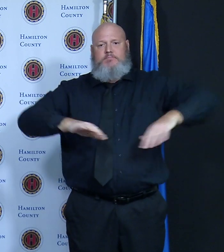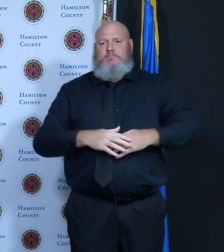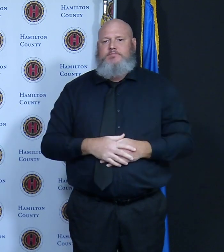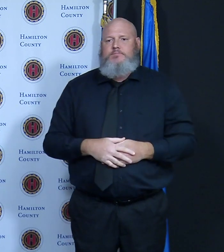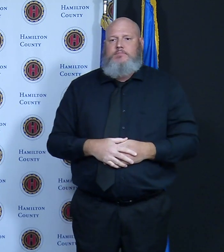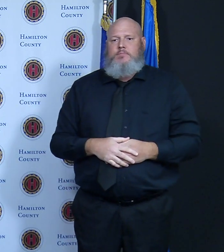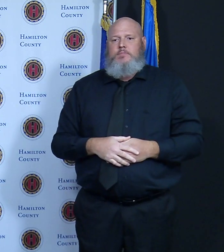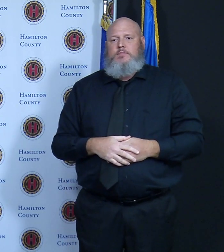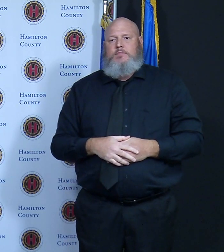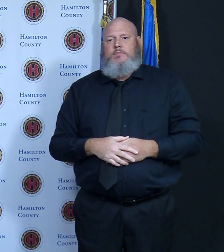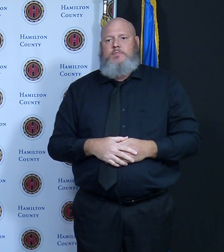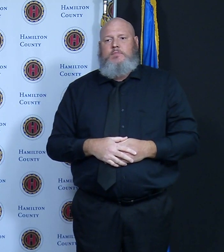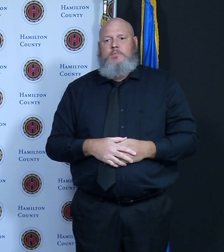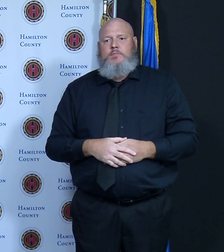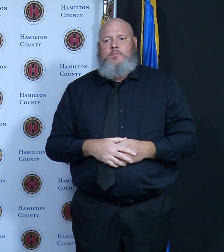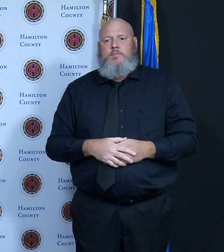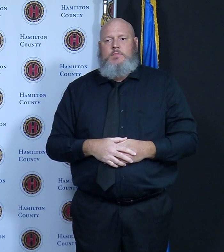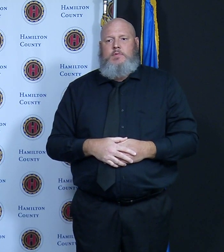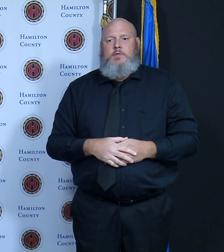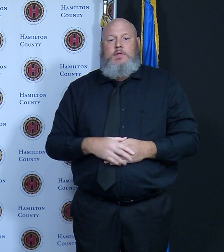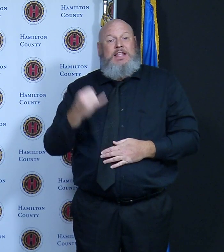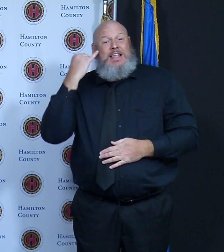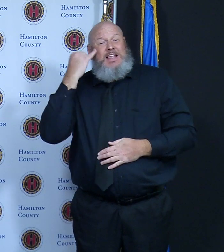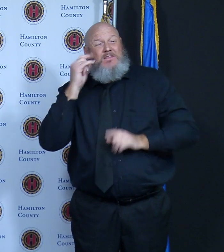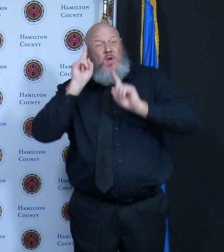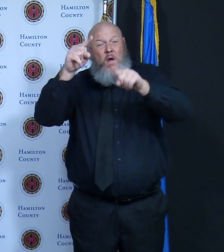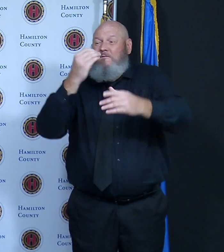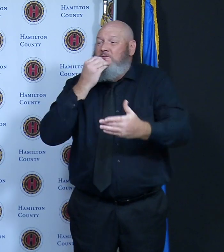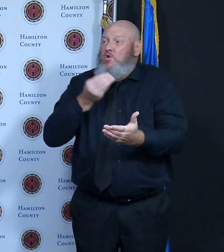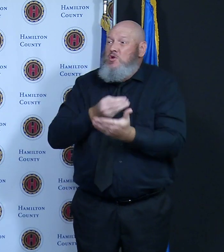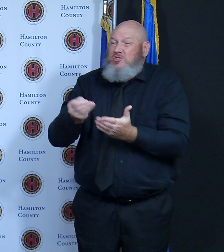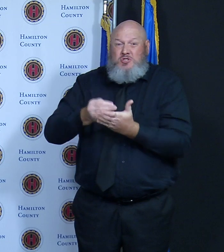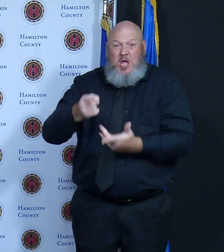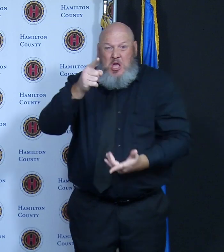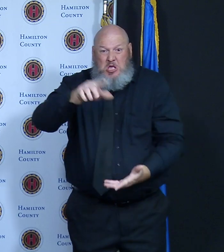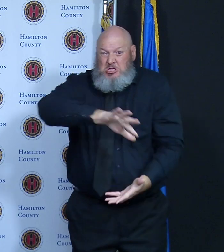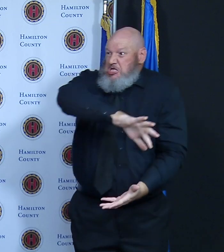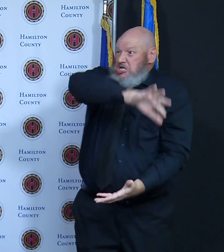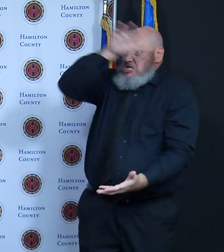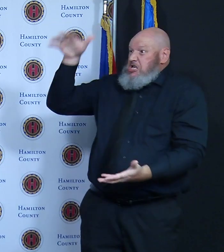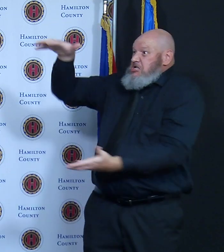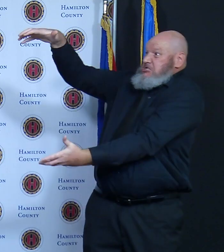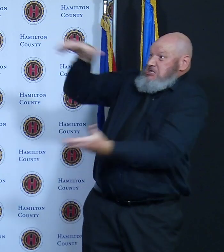and running that most things are available maybe not every day but most